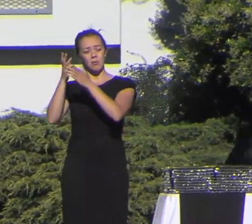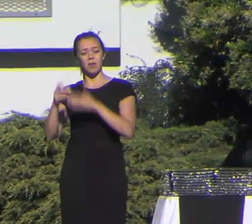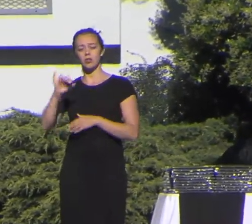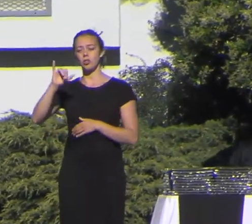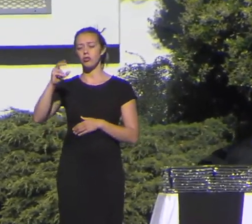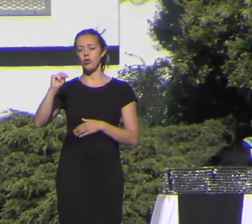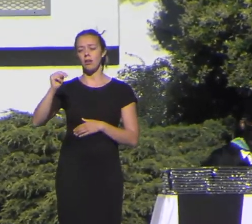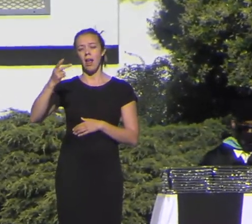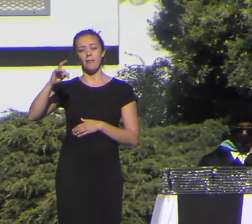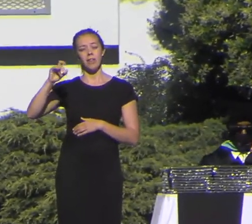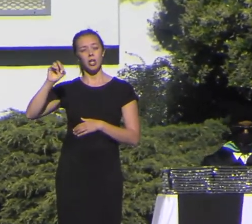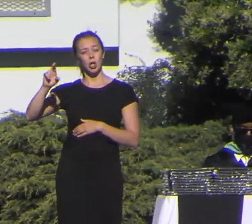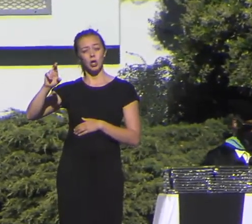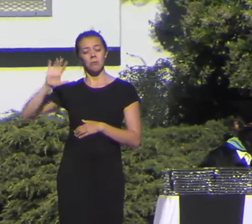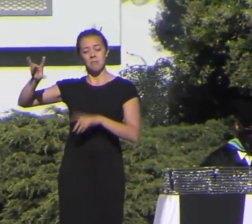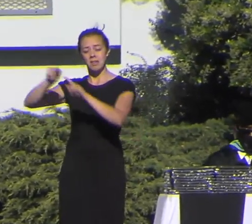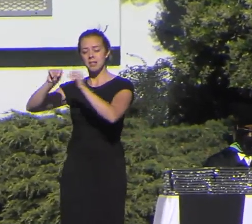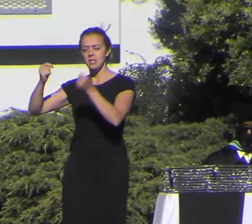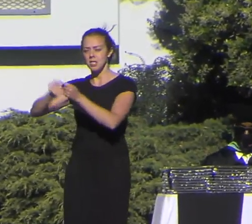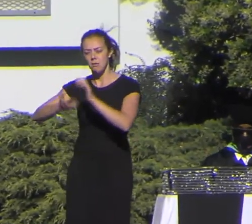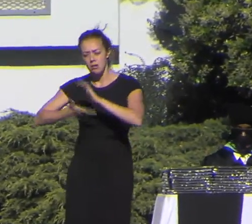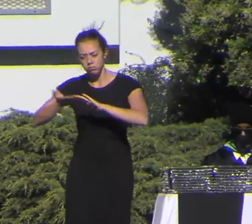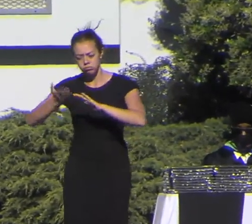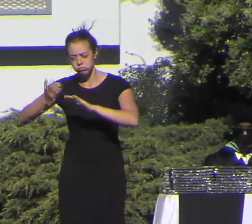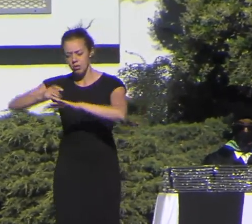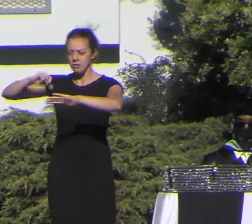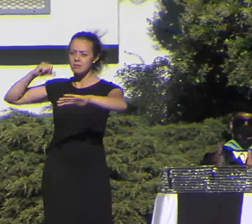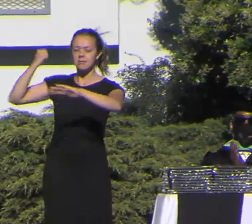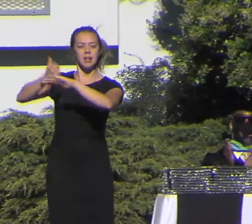Please join me in giving him and his team a big round of applause.